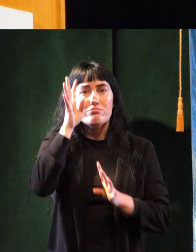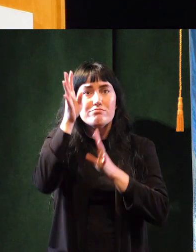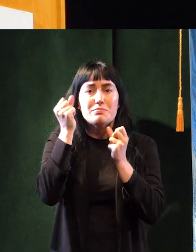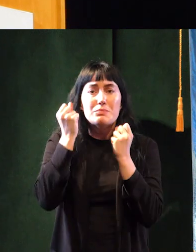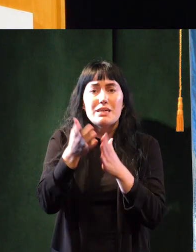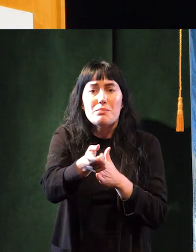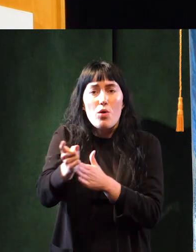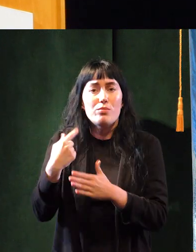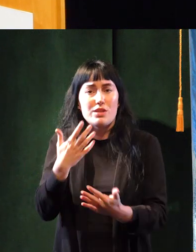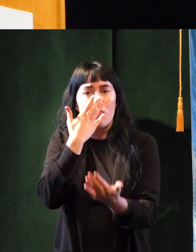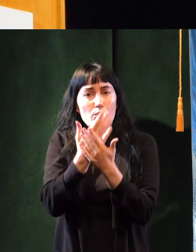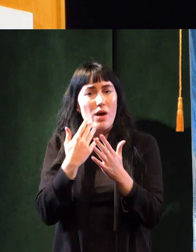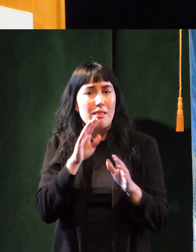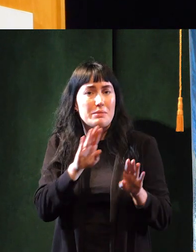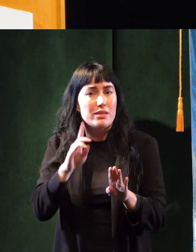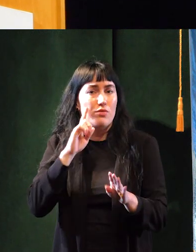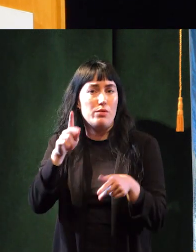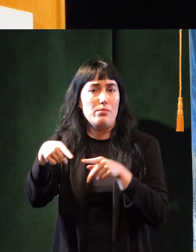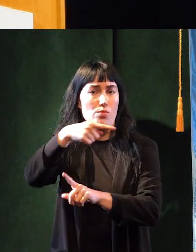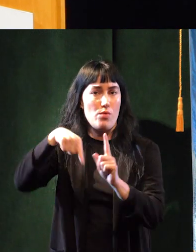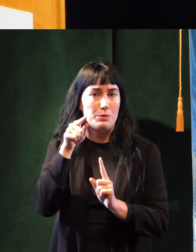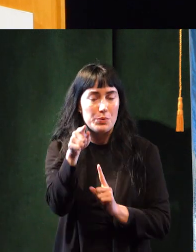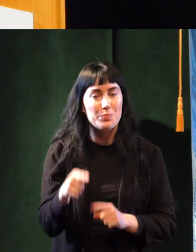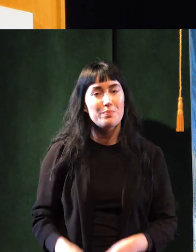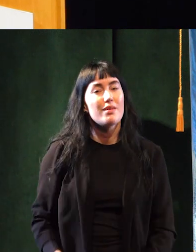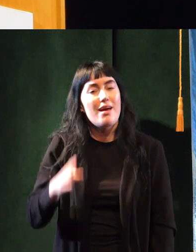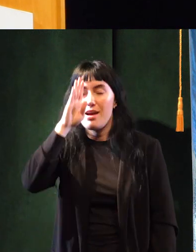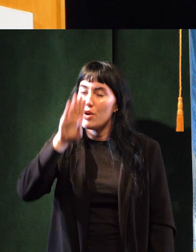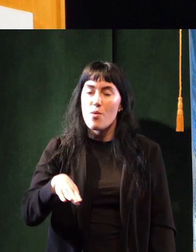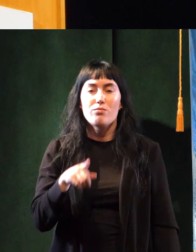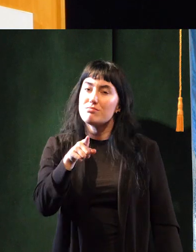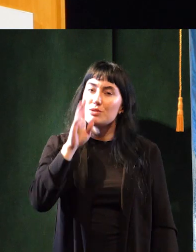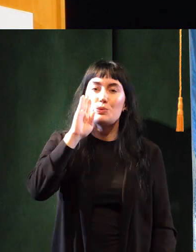well-being for those around you and I know that you will take the best of